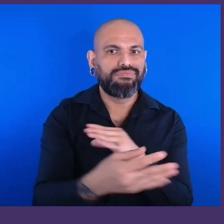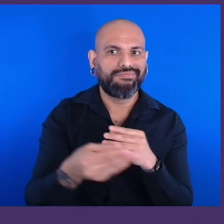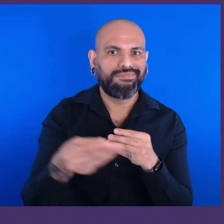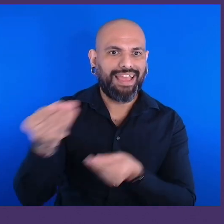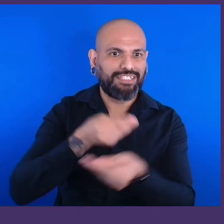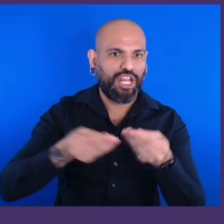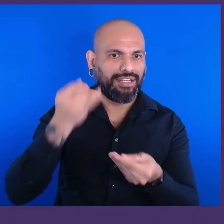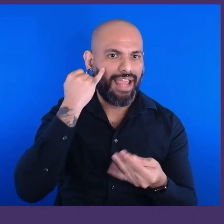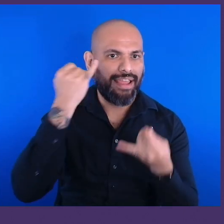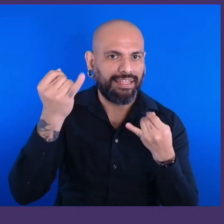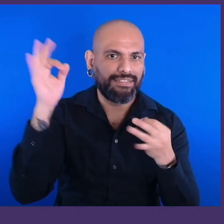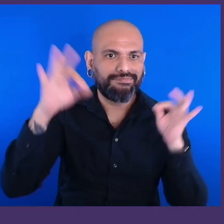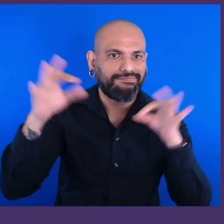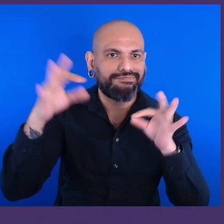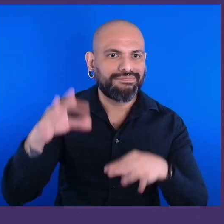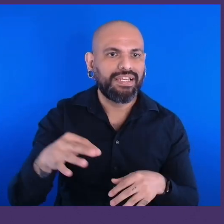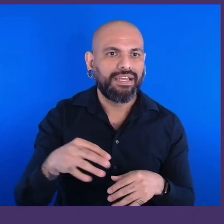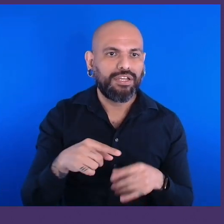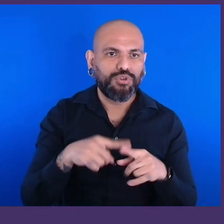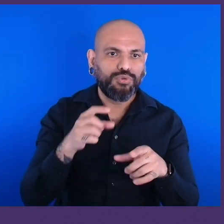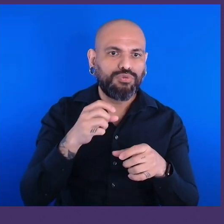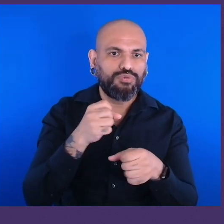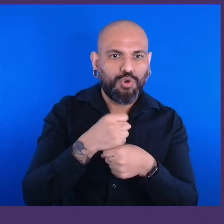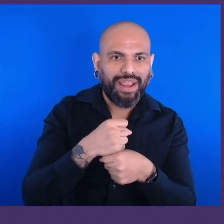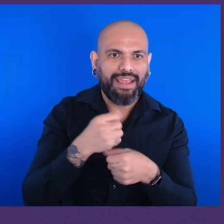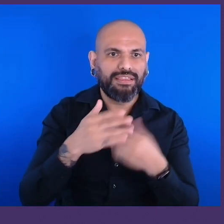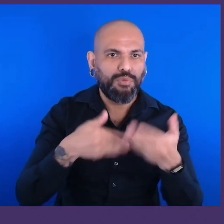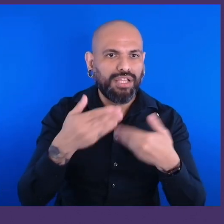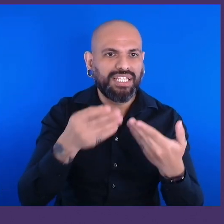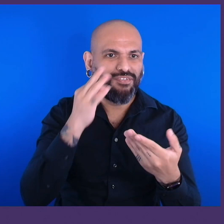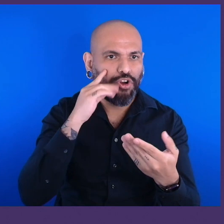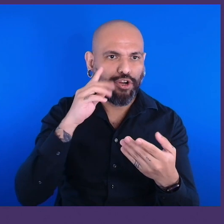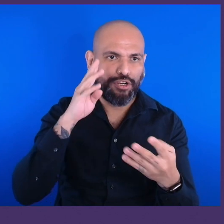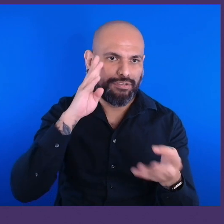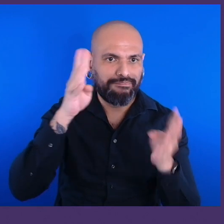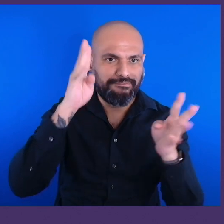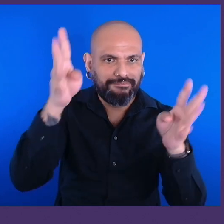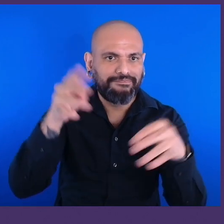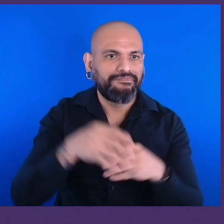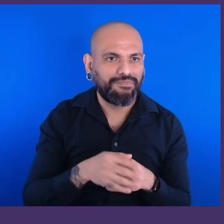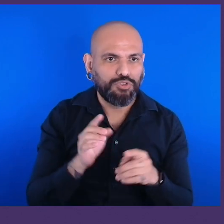for everything that we do. That always brings great results. Rylin Rodgers: Awesome.